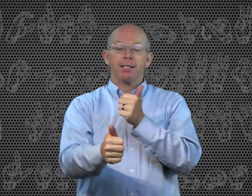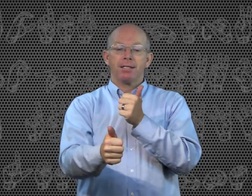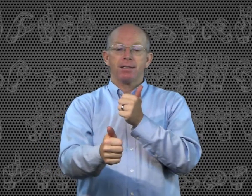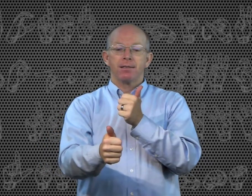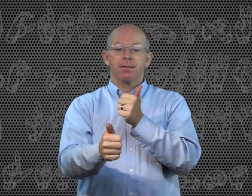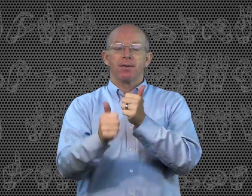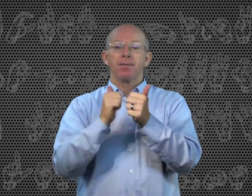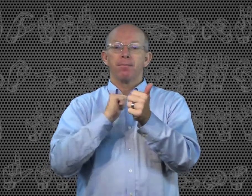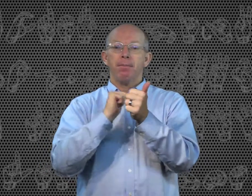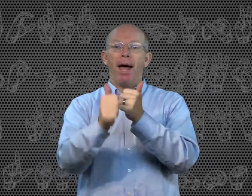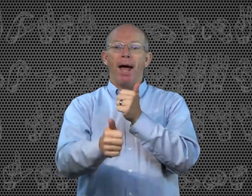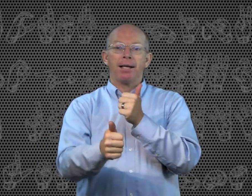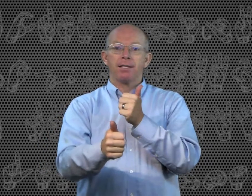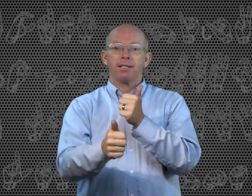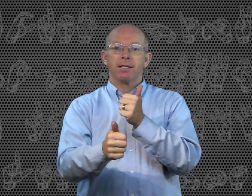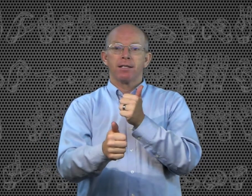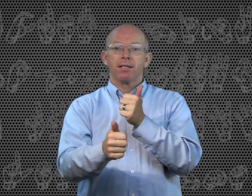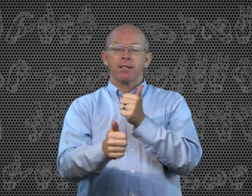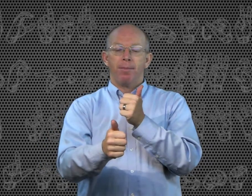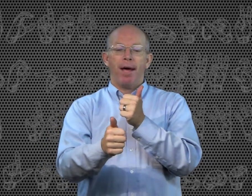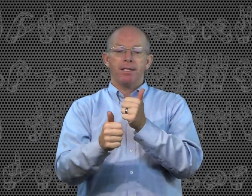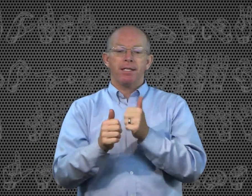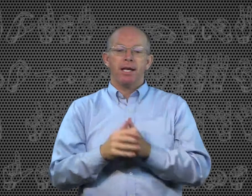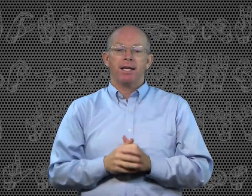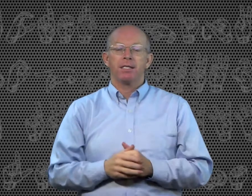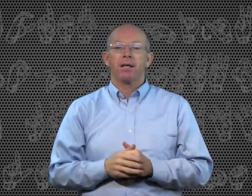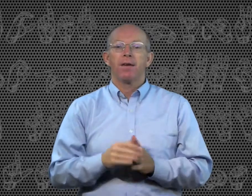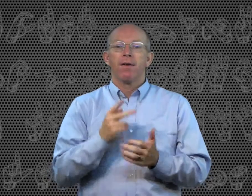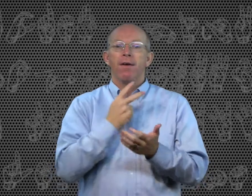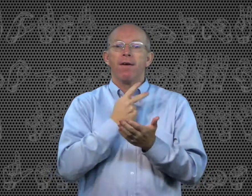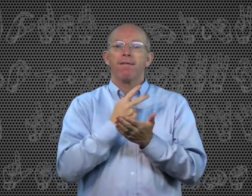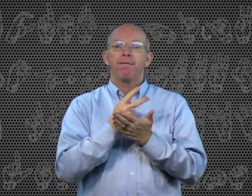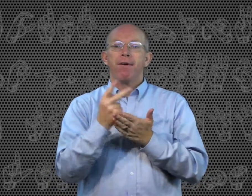PASS PASS - PASS the test.